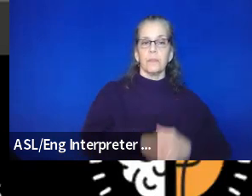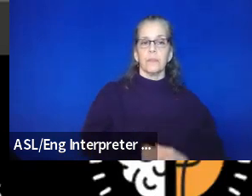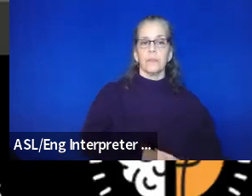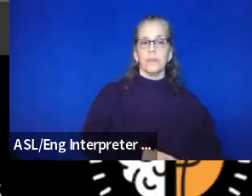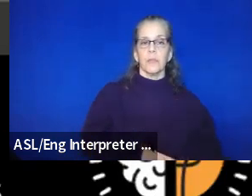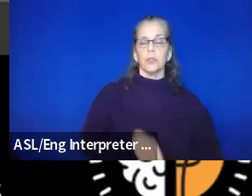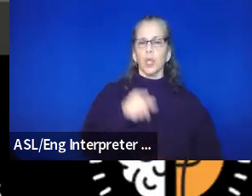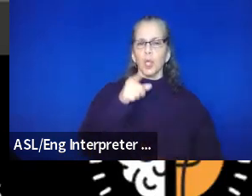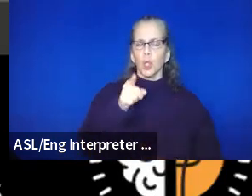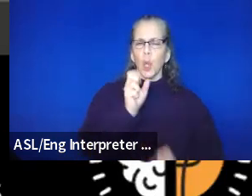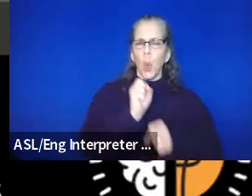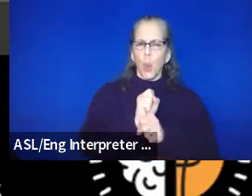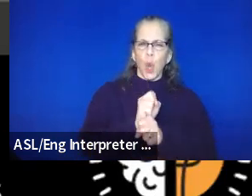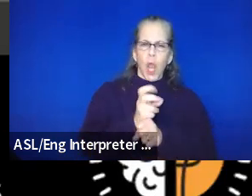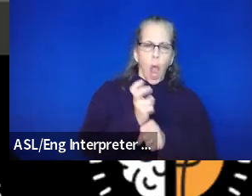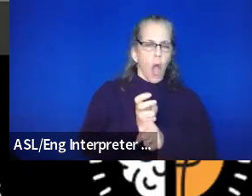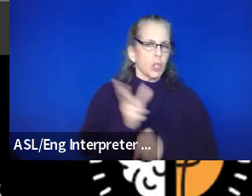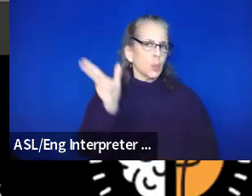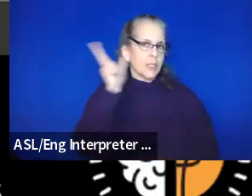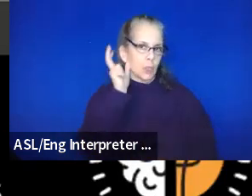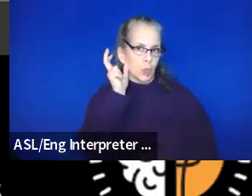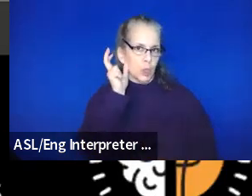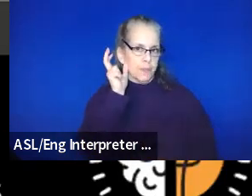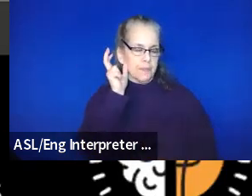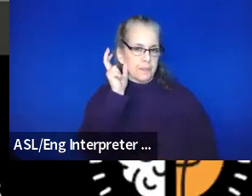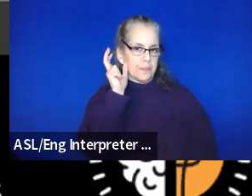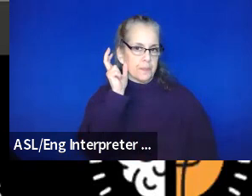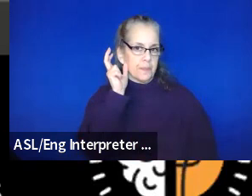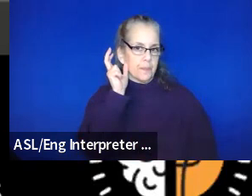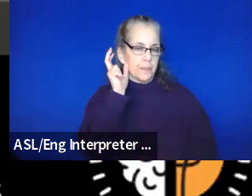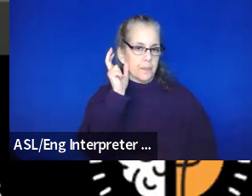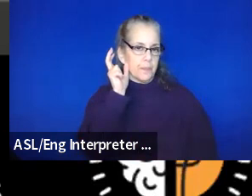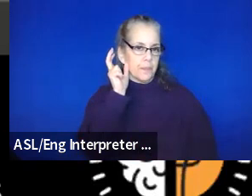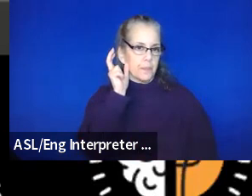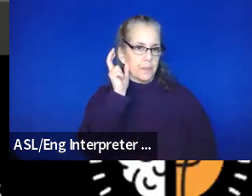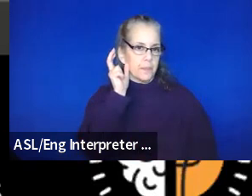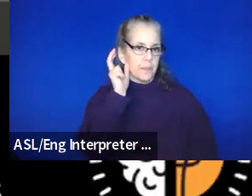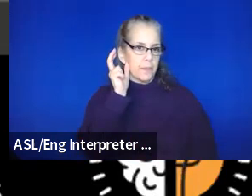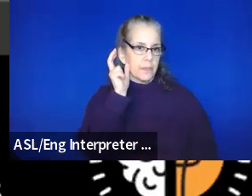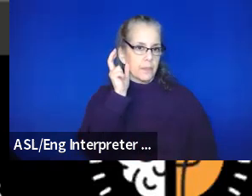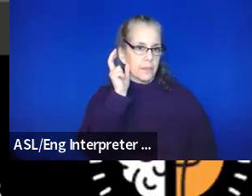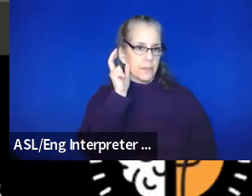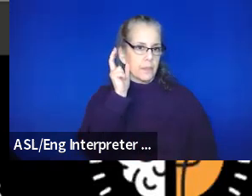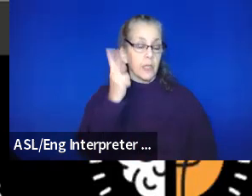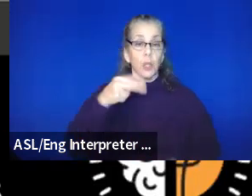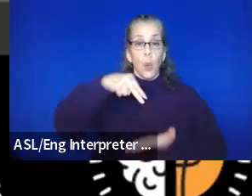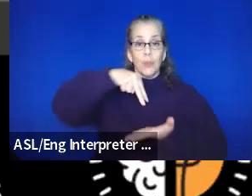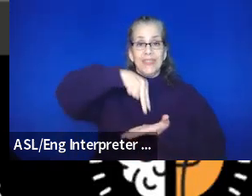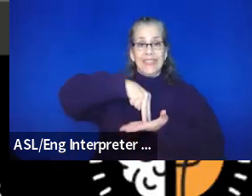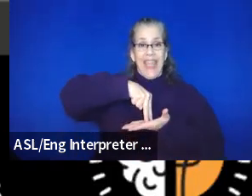to hear. And so standing has a cognitive load. You have to think about standing. So sit down